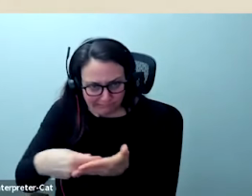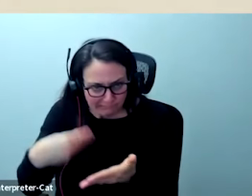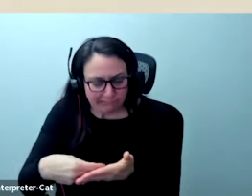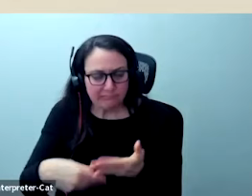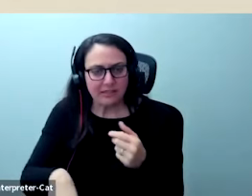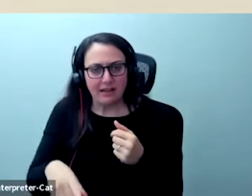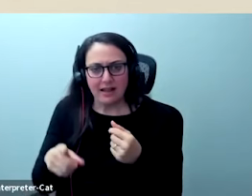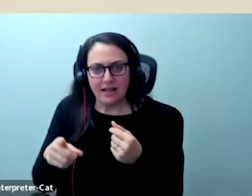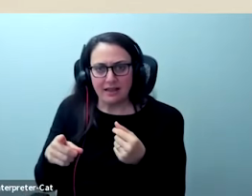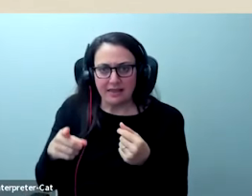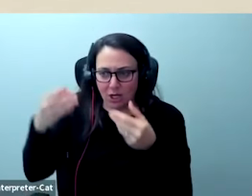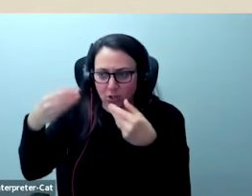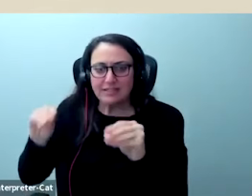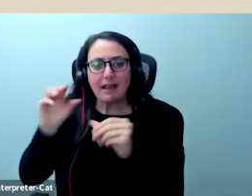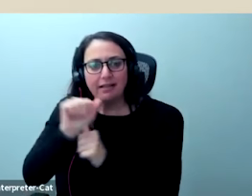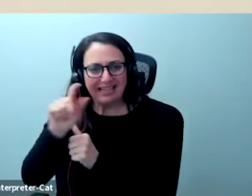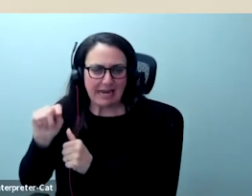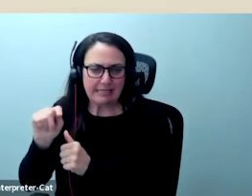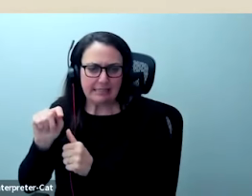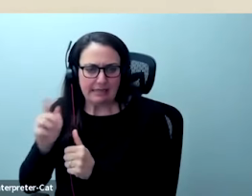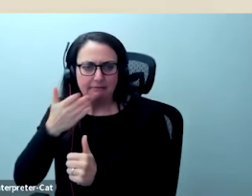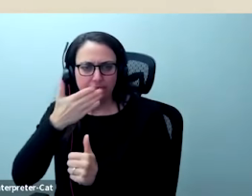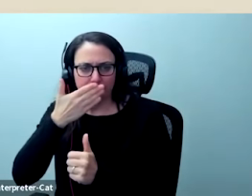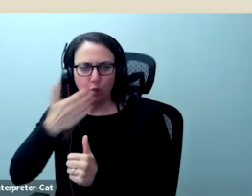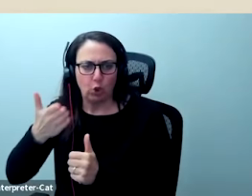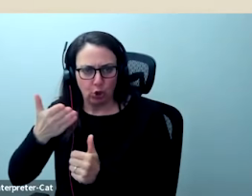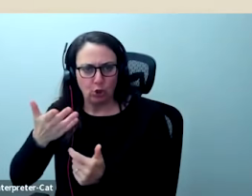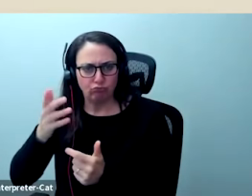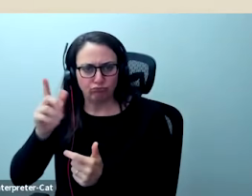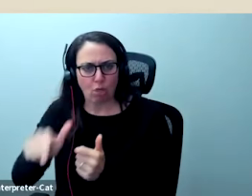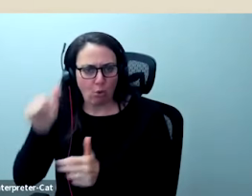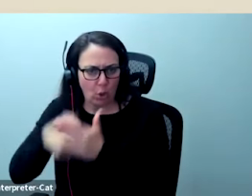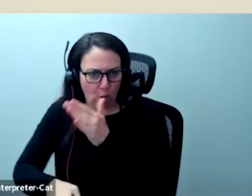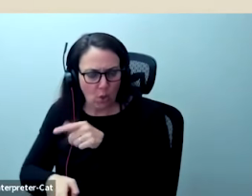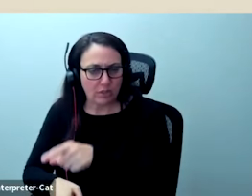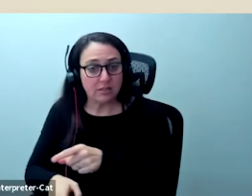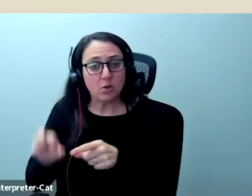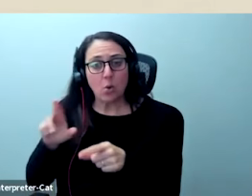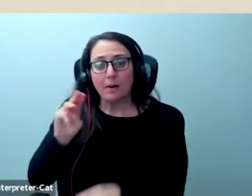that are selling AT at cost, and I think even makeathons that are happening